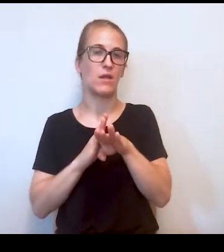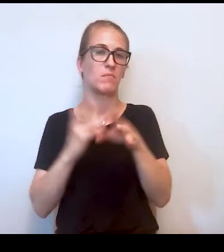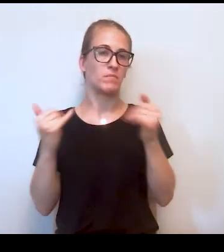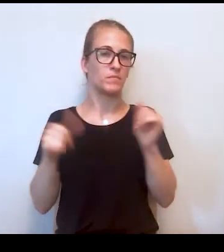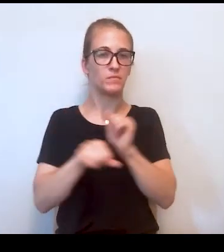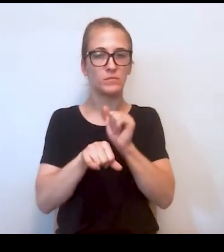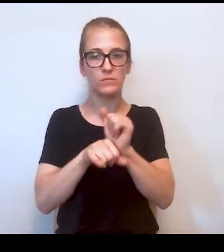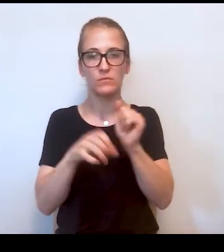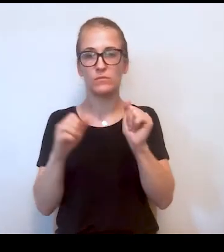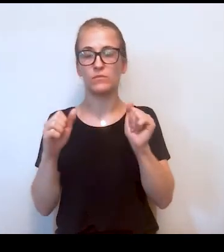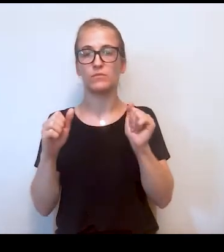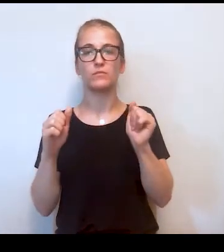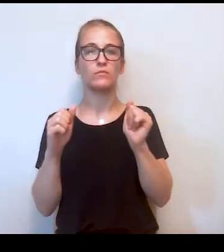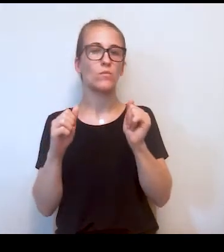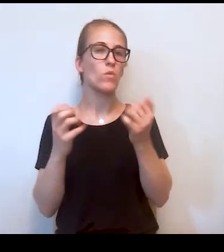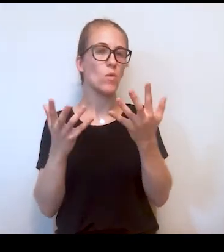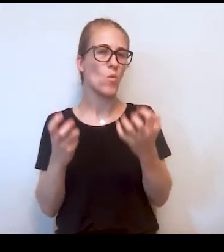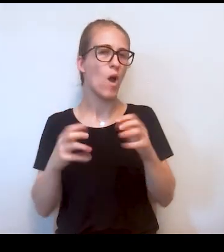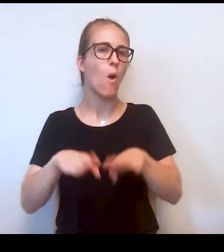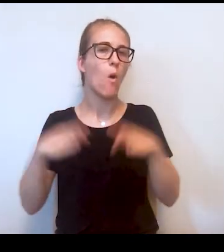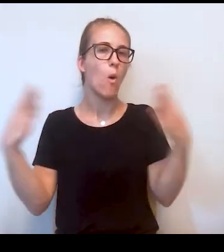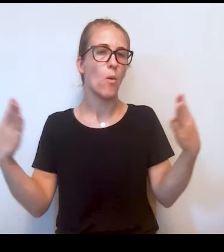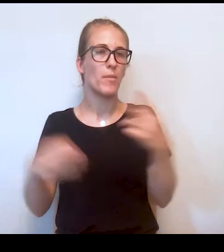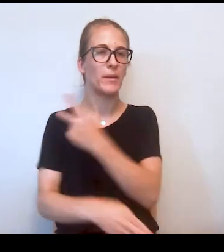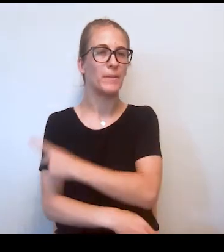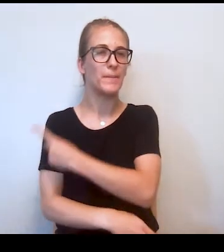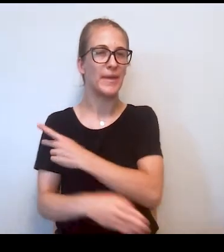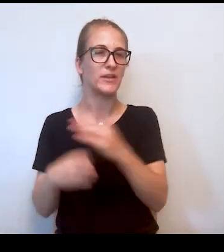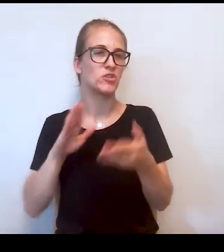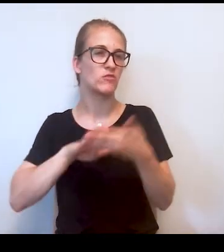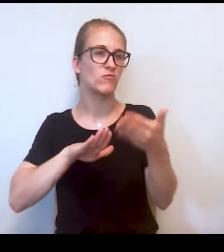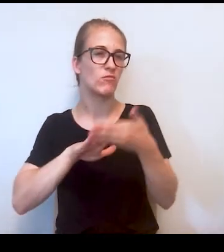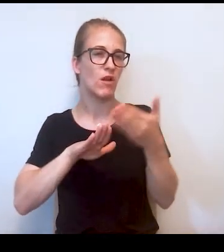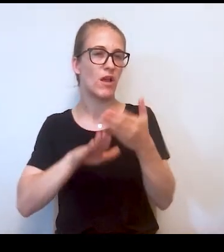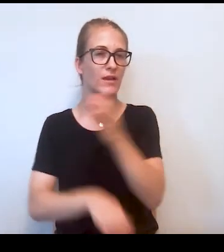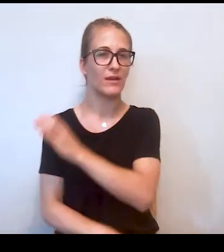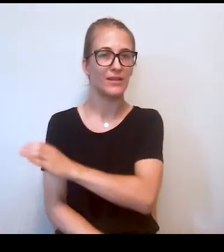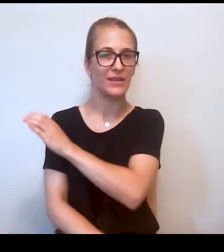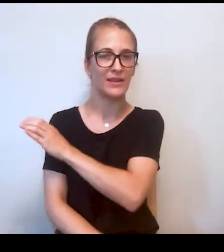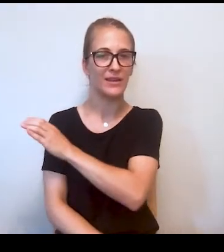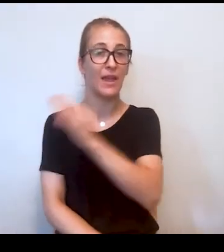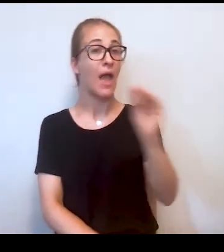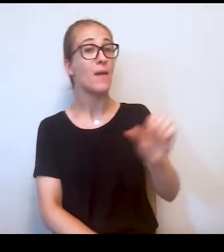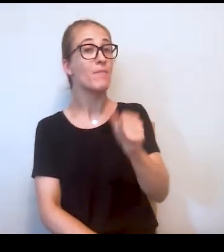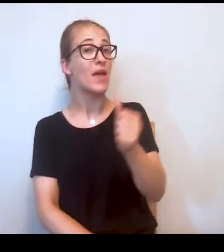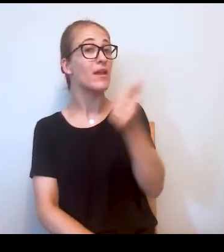And many things in between, approaching it from all angles with those values